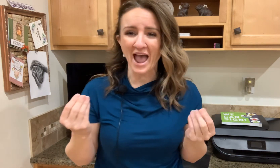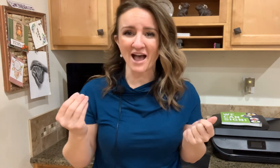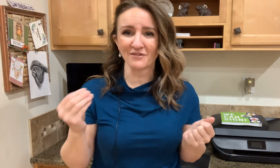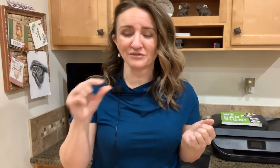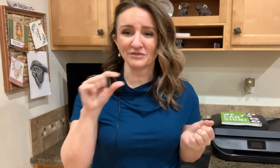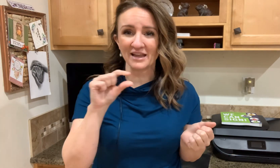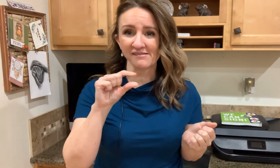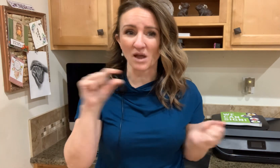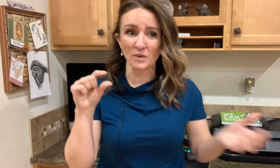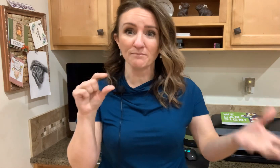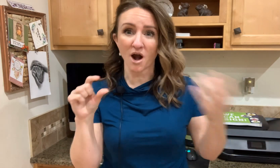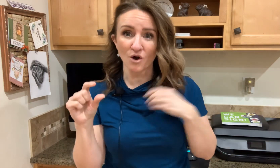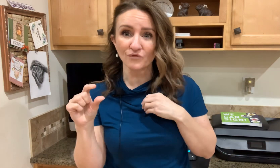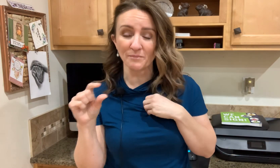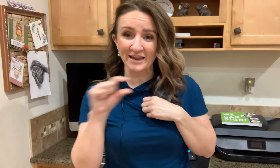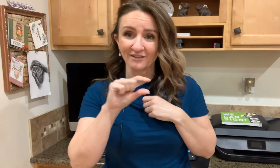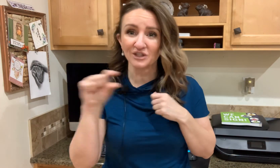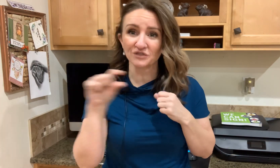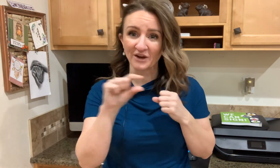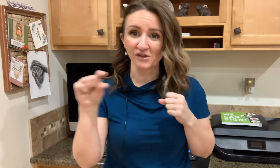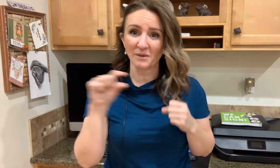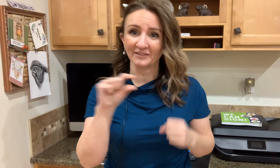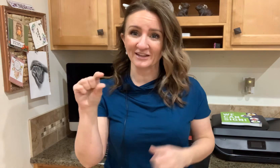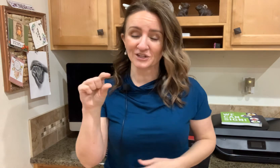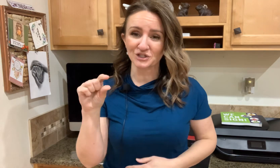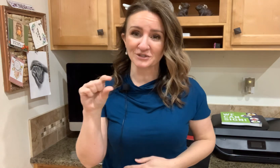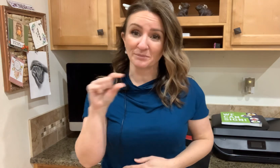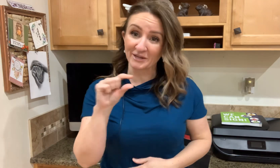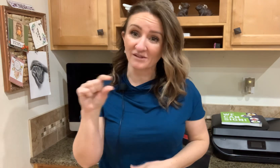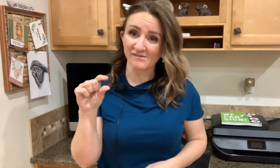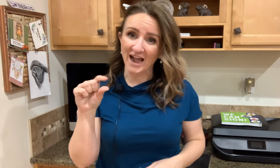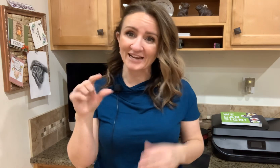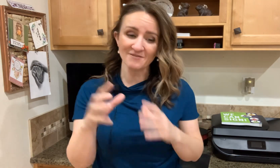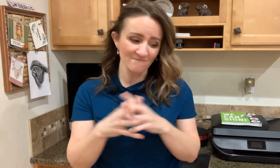signs that we borrow from english, fingerspelled in english and it becomes the sign for